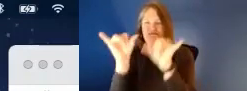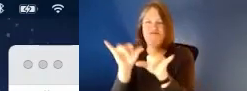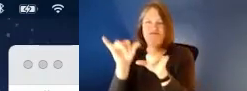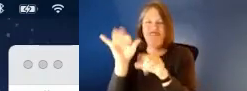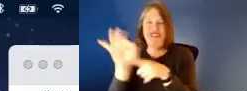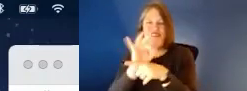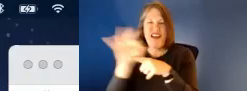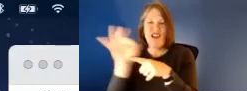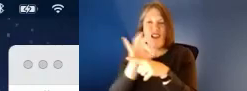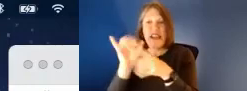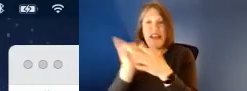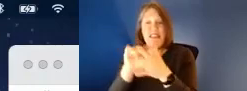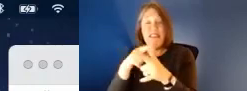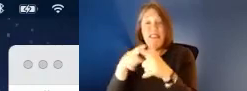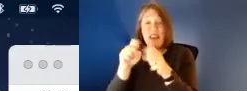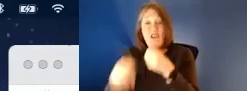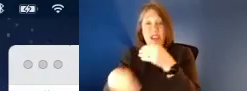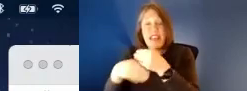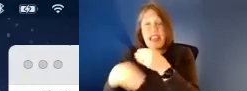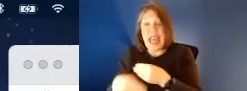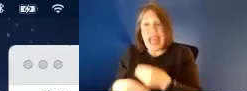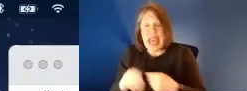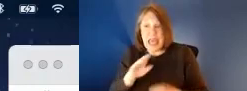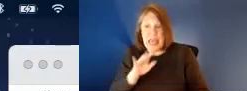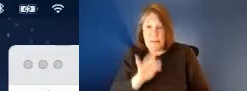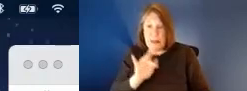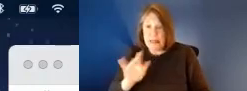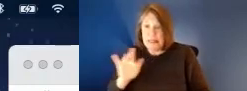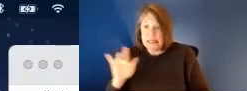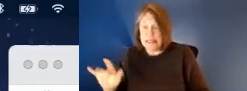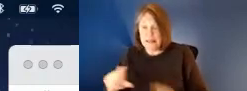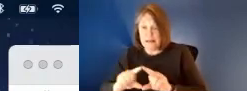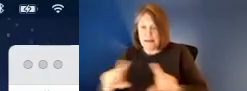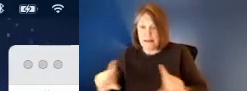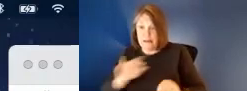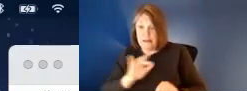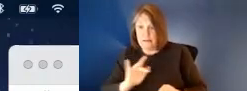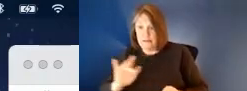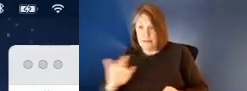additional 06:52:10 those buttons that I showed you at the bottom of the poster, here is where you add them.